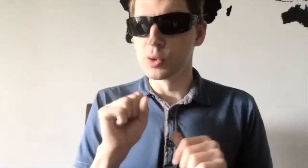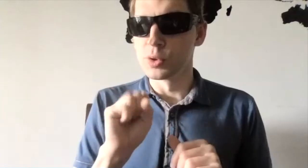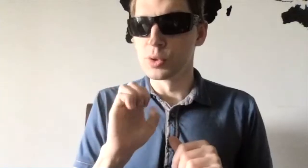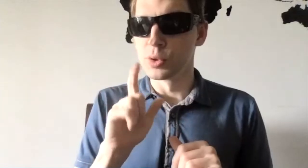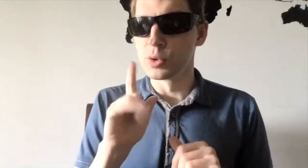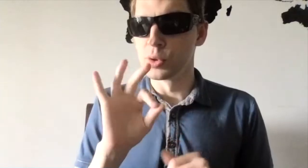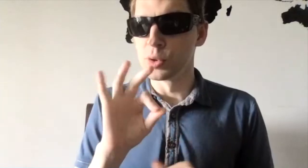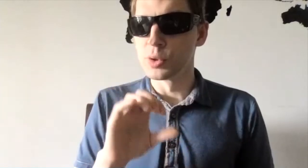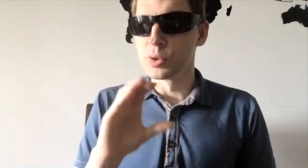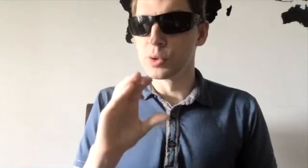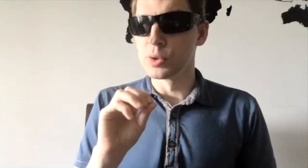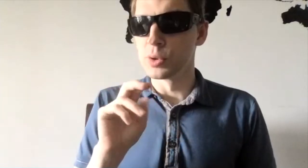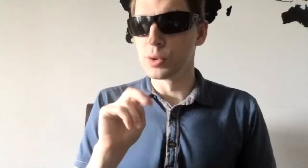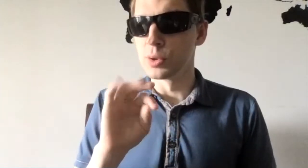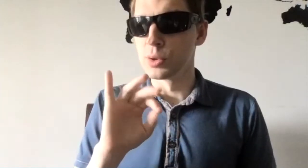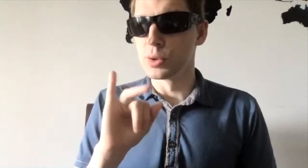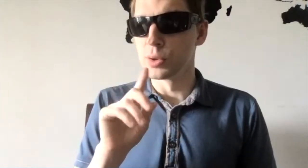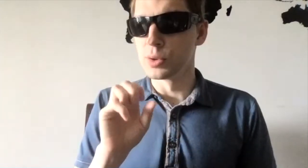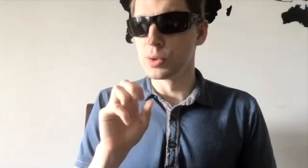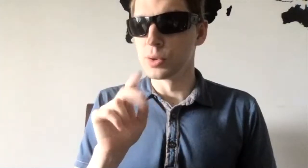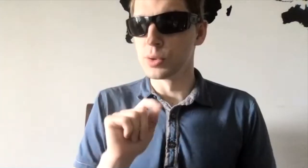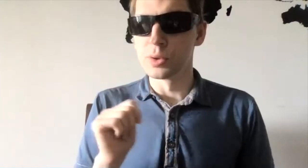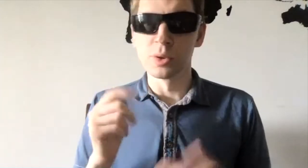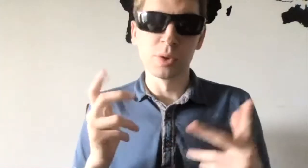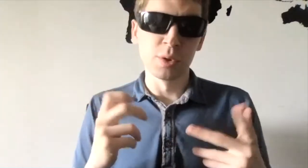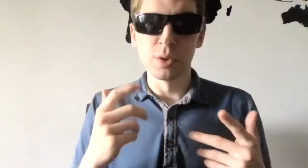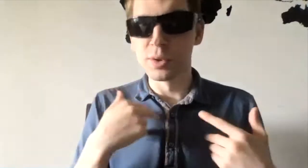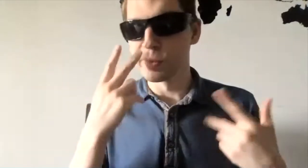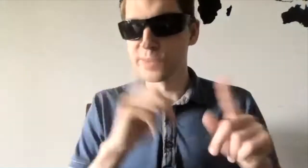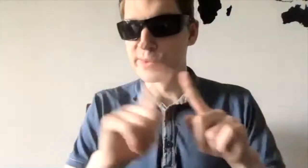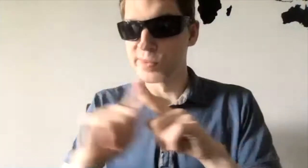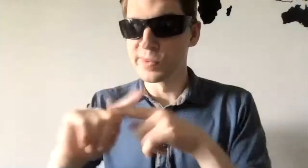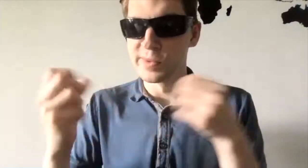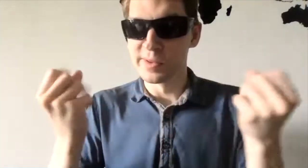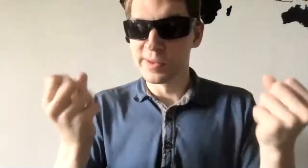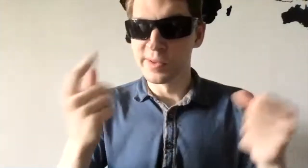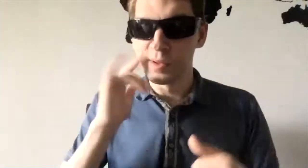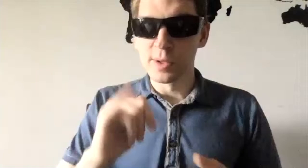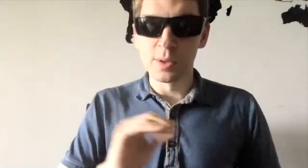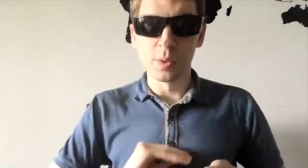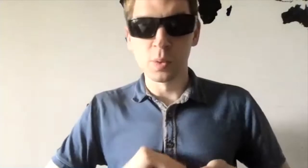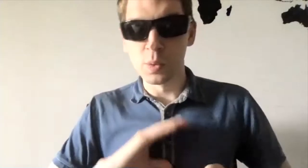(Jason) A favorite word would be self-confidence